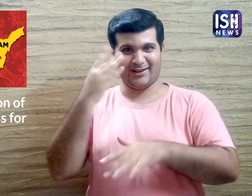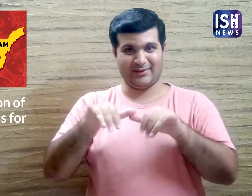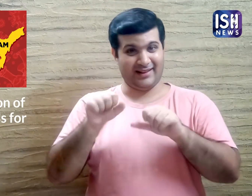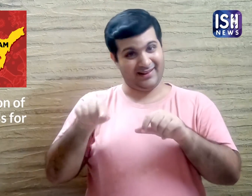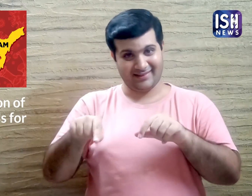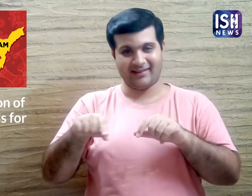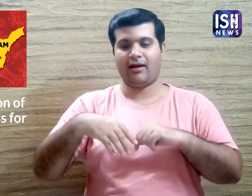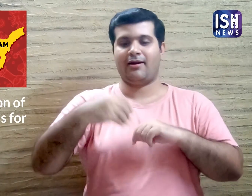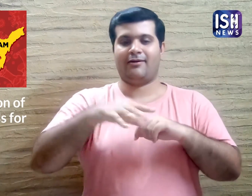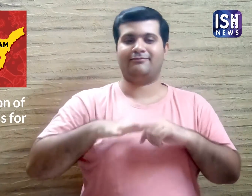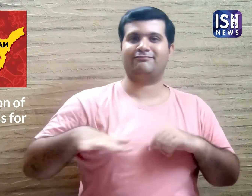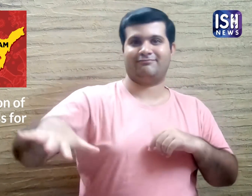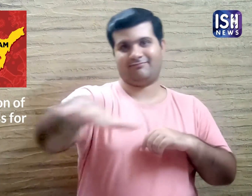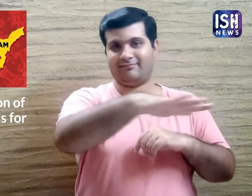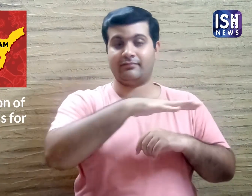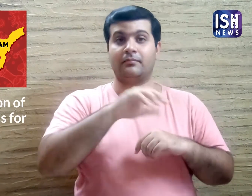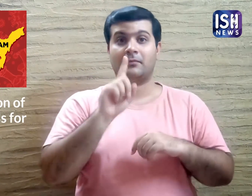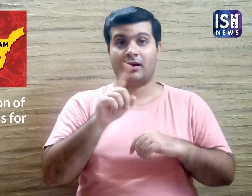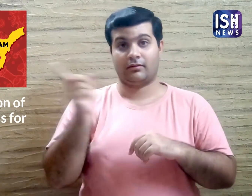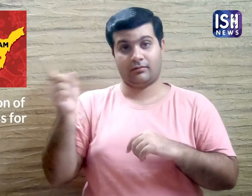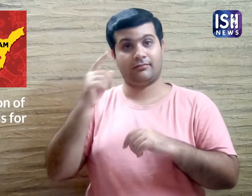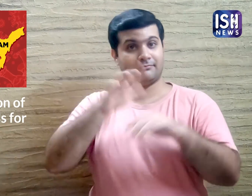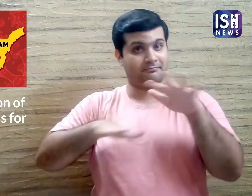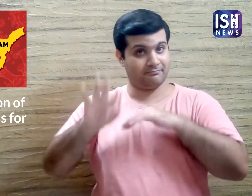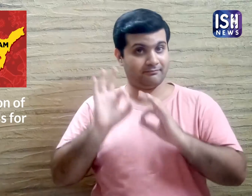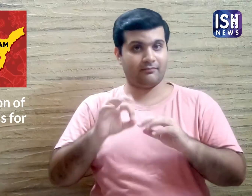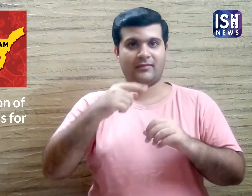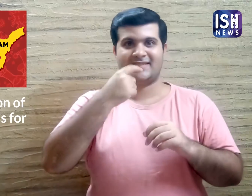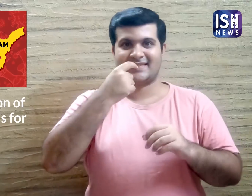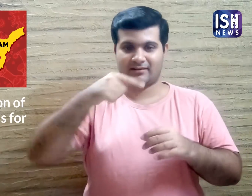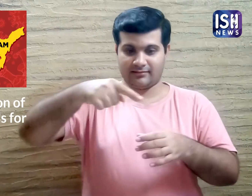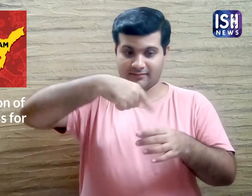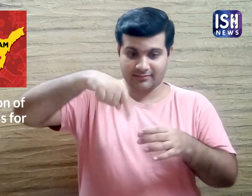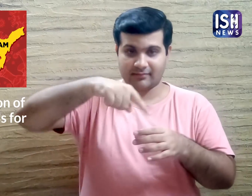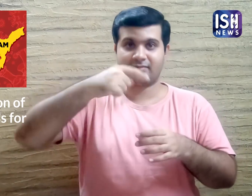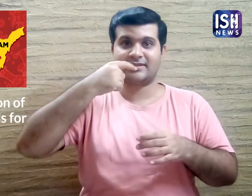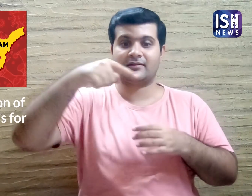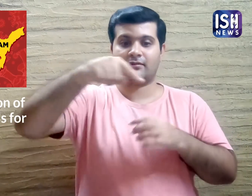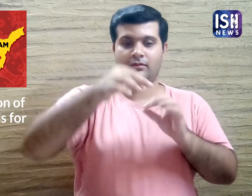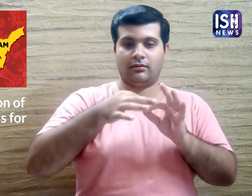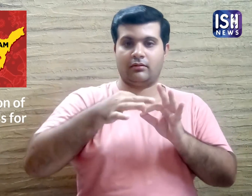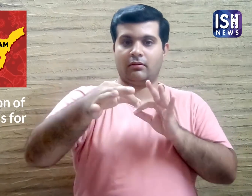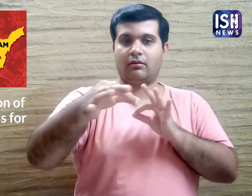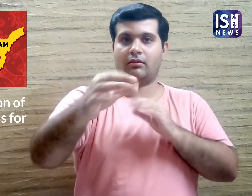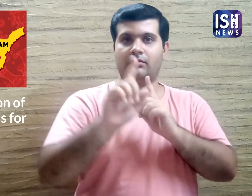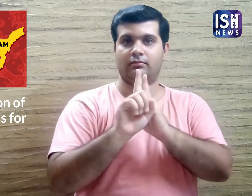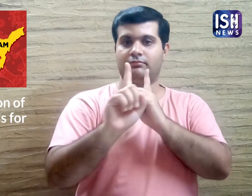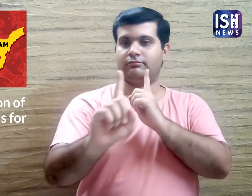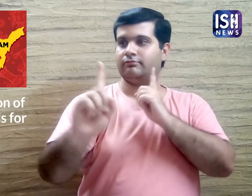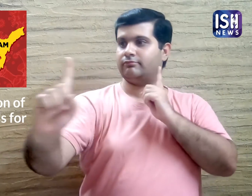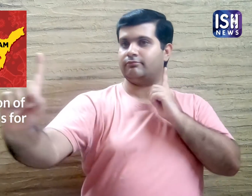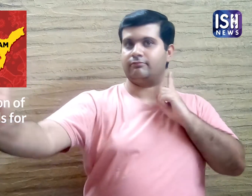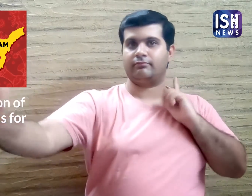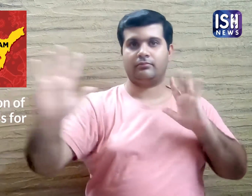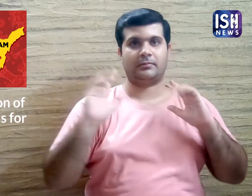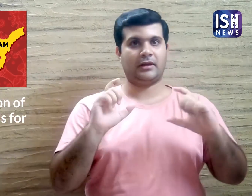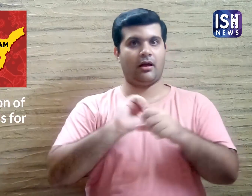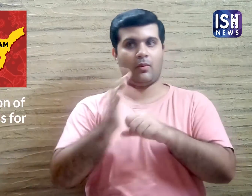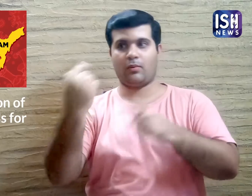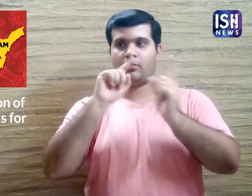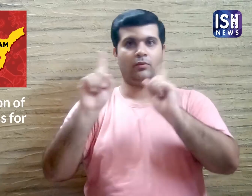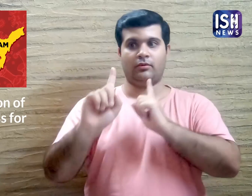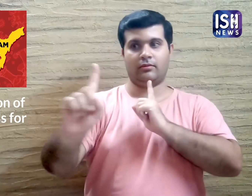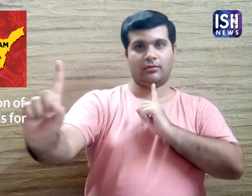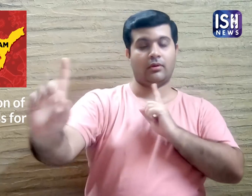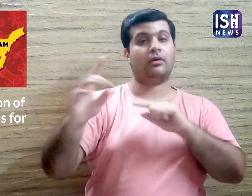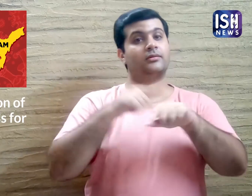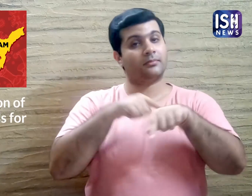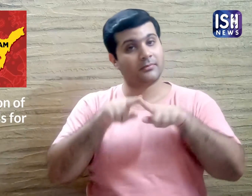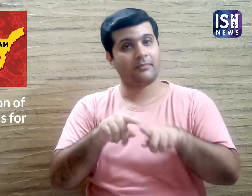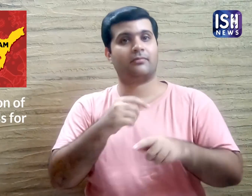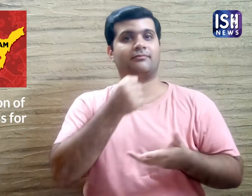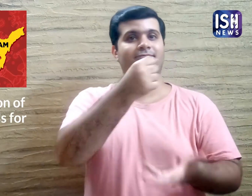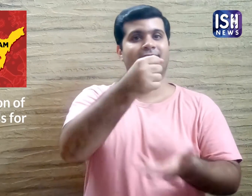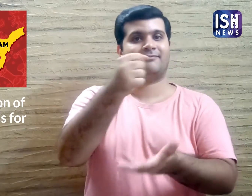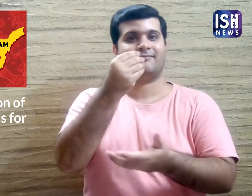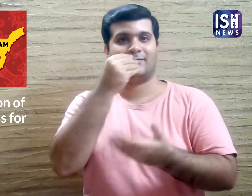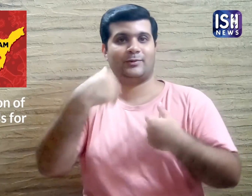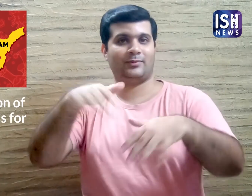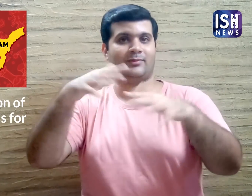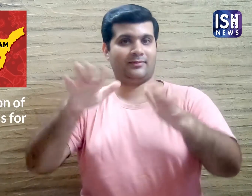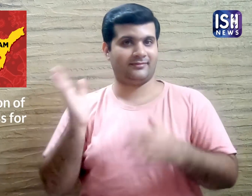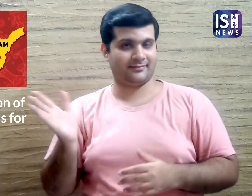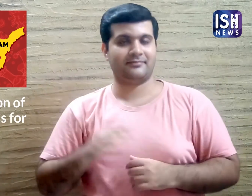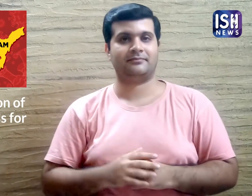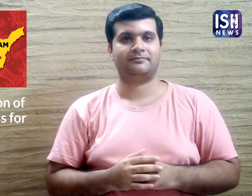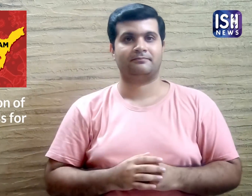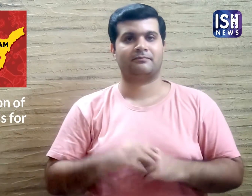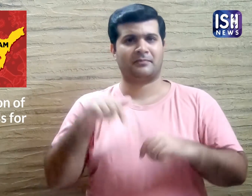While distributing food AAD made sure everyone was standing keeping safe distance and practised all measures to prevent COVID-19.